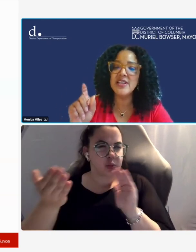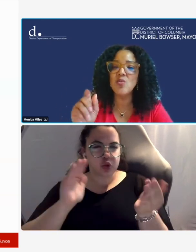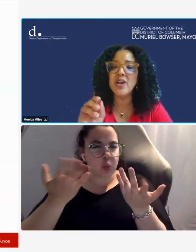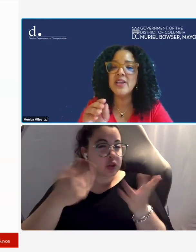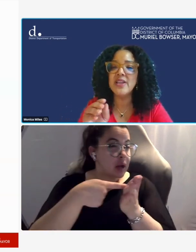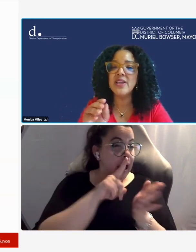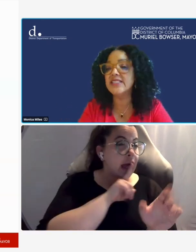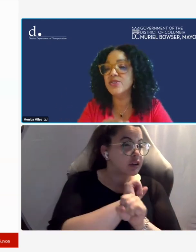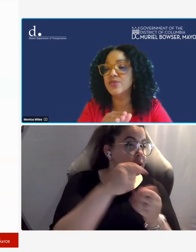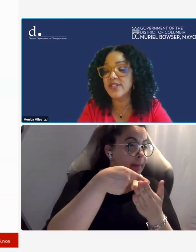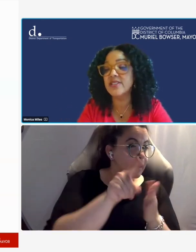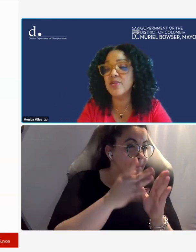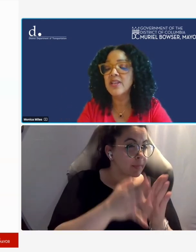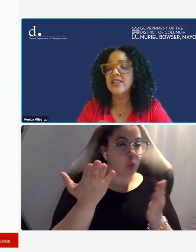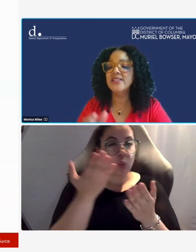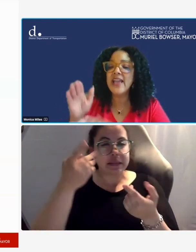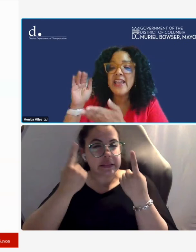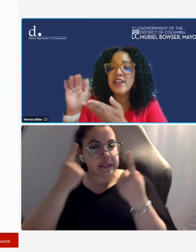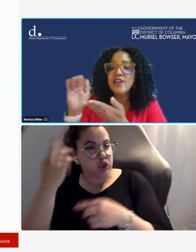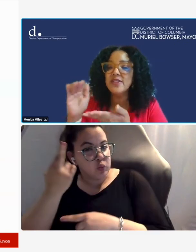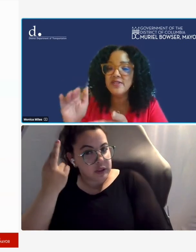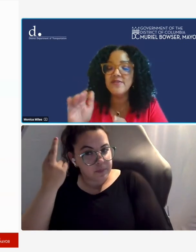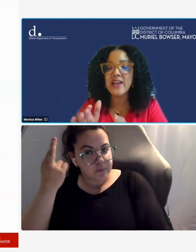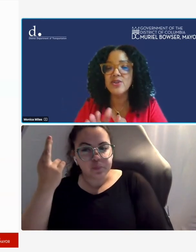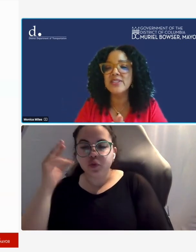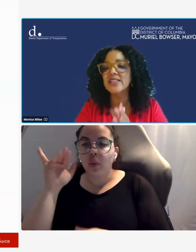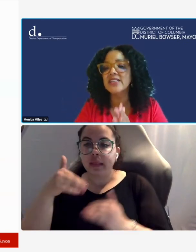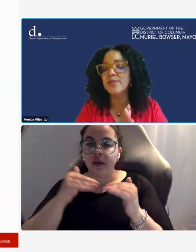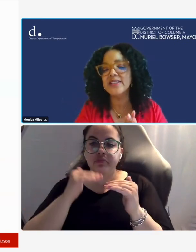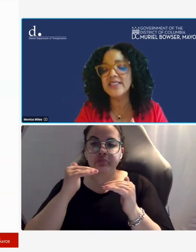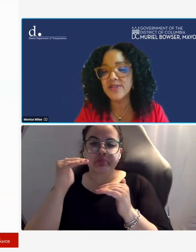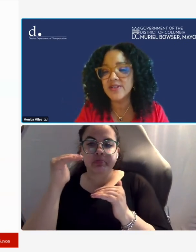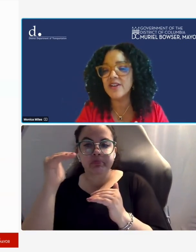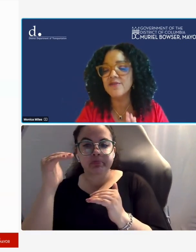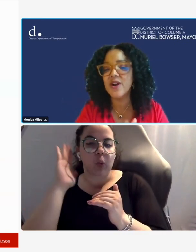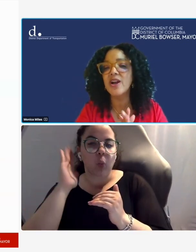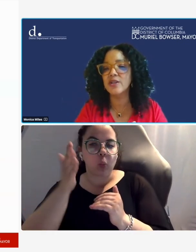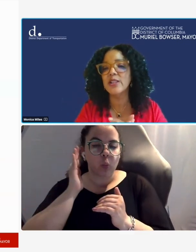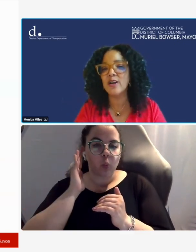what is considered reasonable so that incremental value is going to be considered a far unallowable